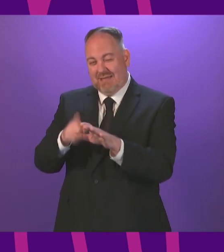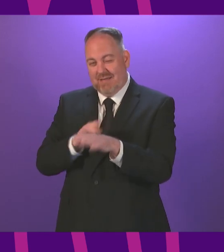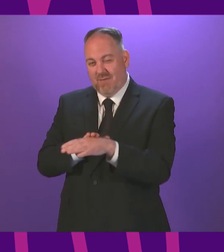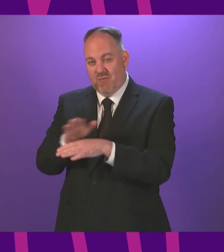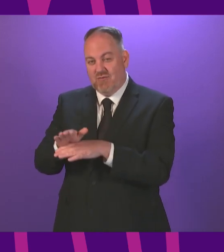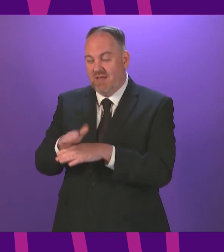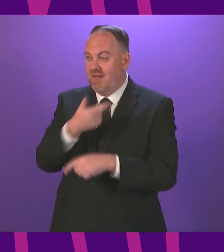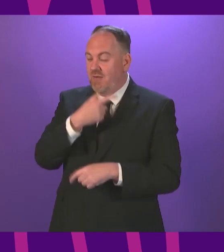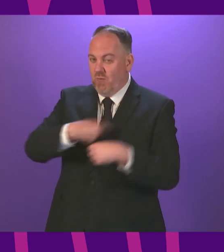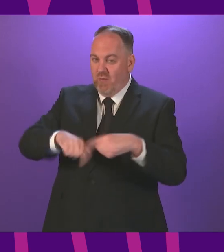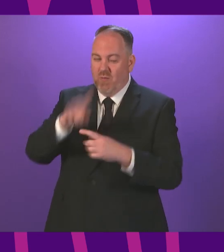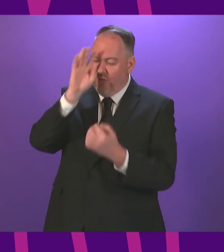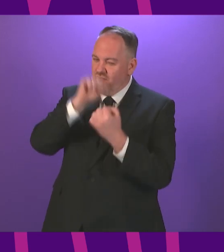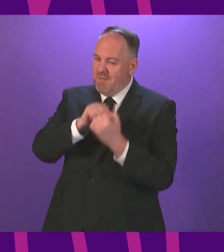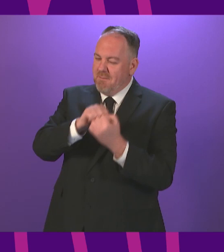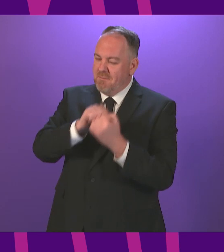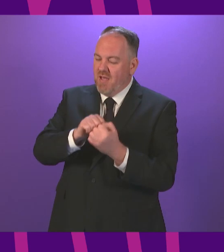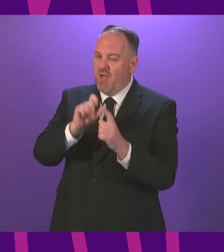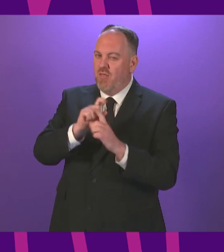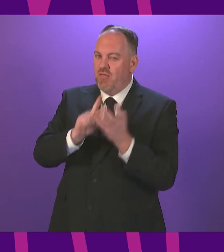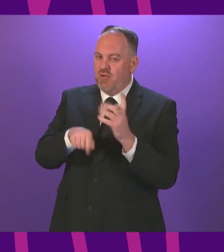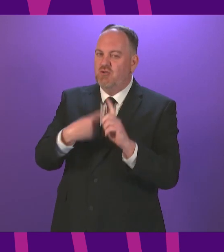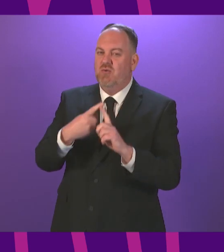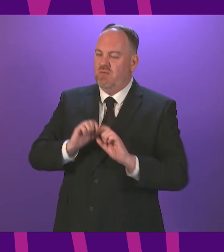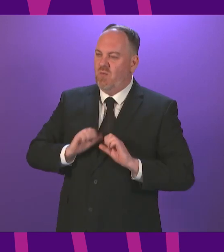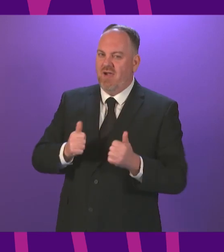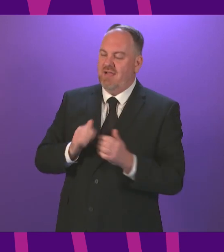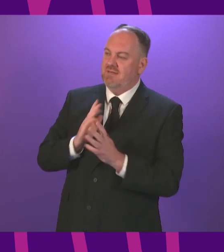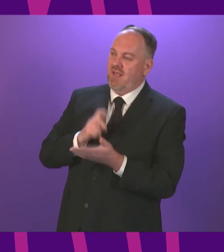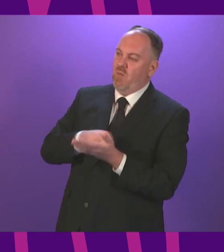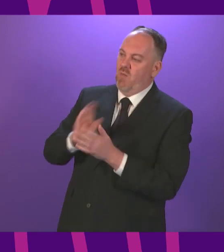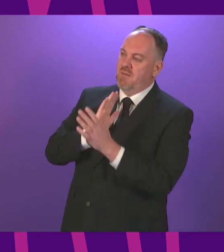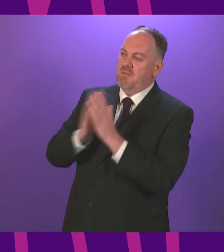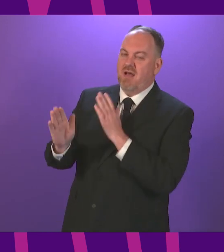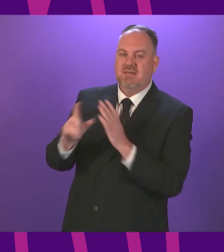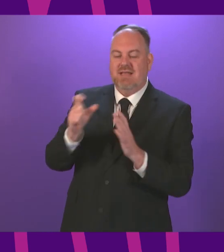think fondly of the Duke of Edinburgh as they pass Canongate kirk and look across to Holyrood palace.